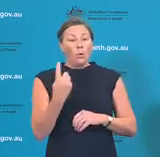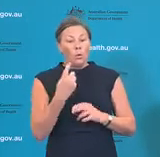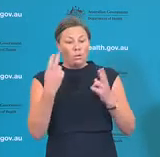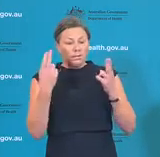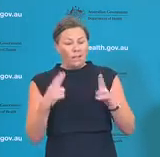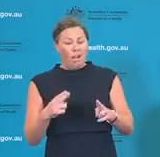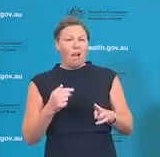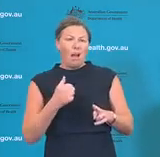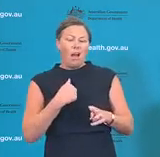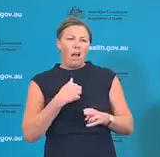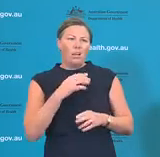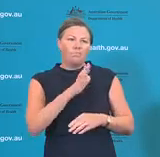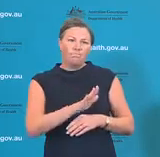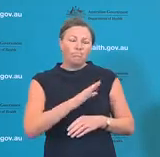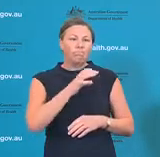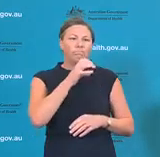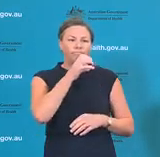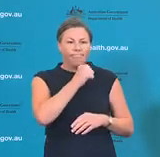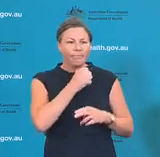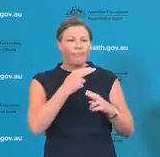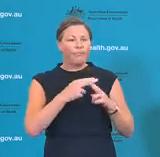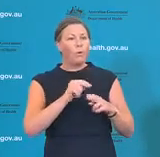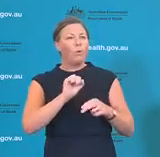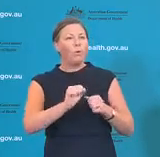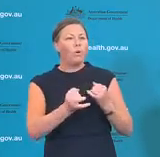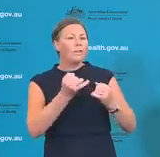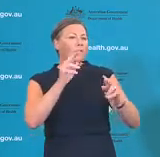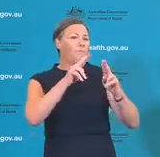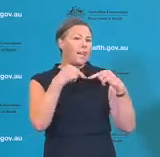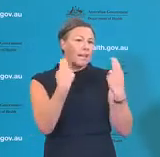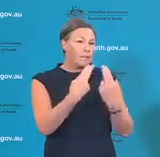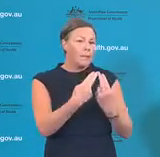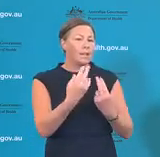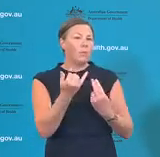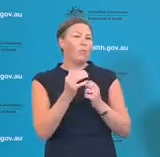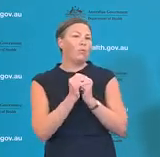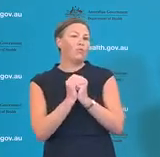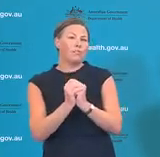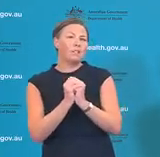those out there who have experienced this situation and we our hearts go out